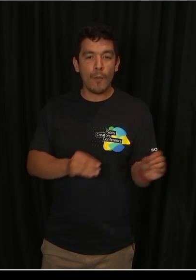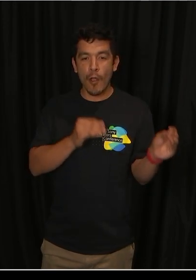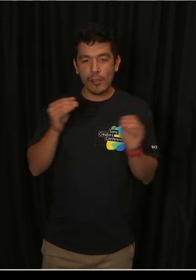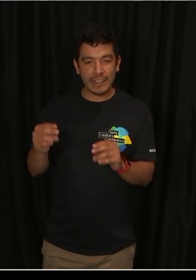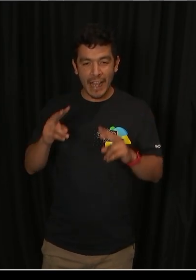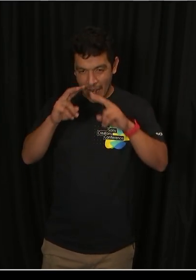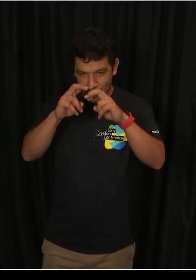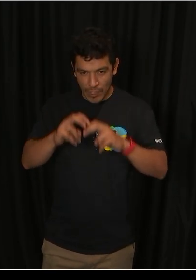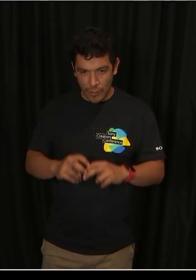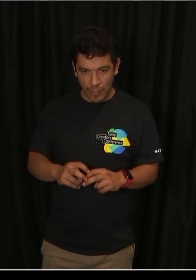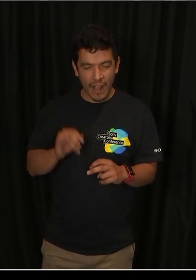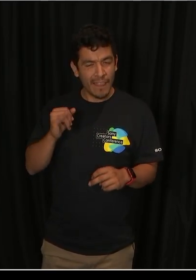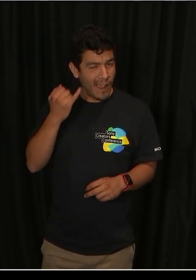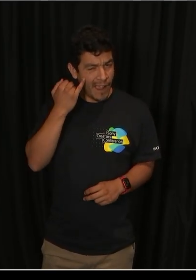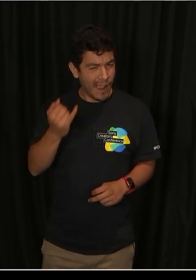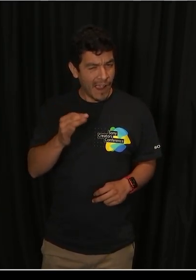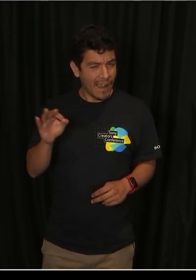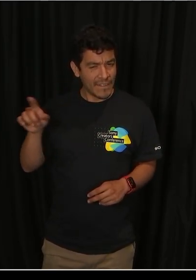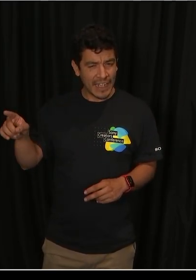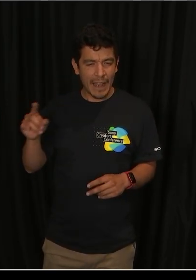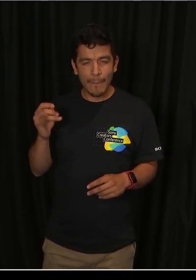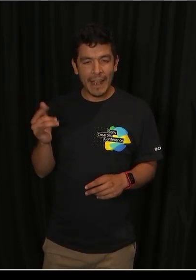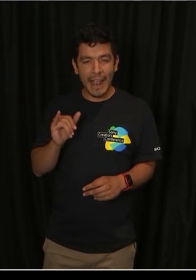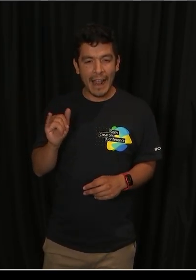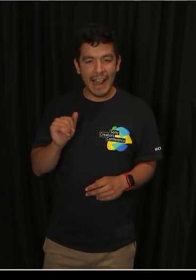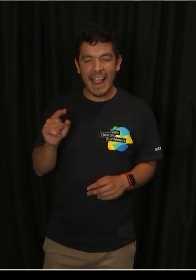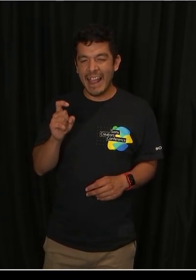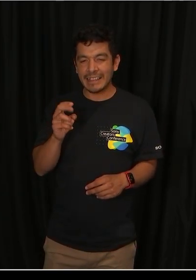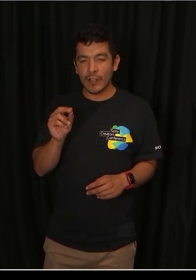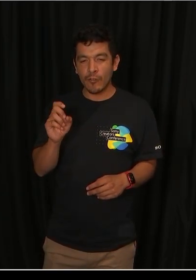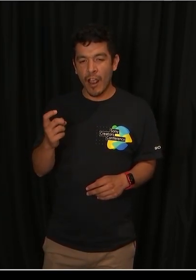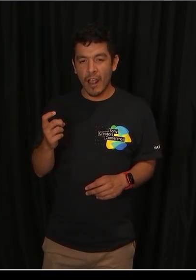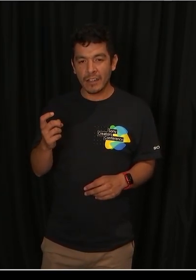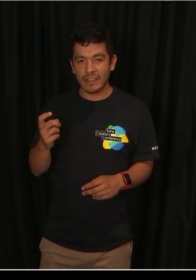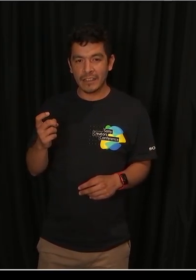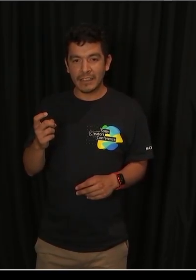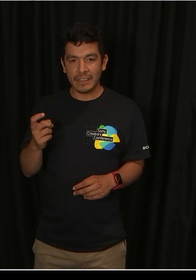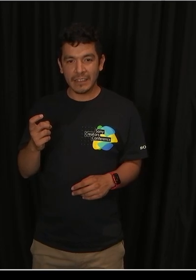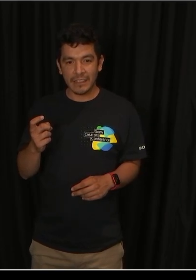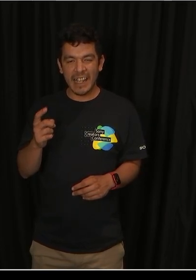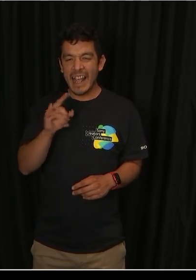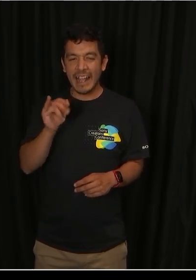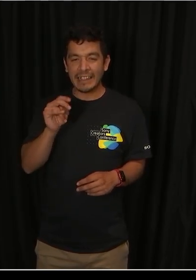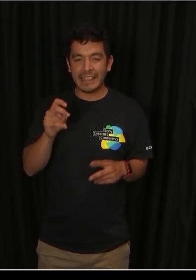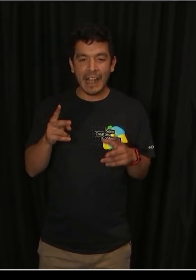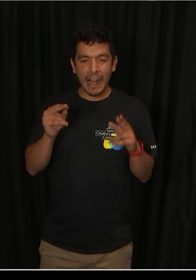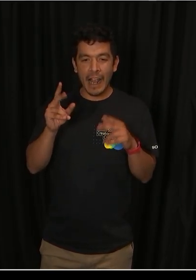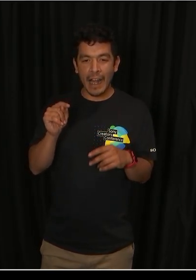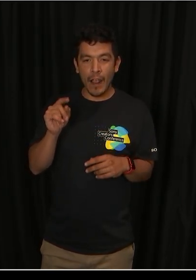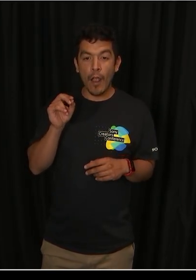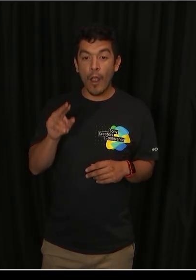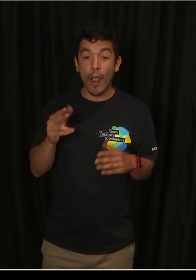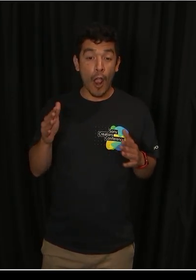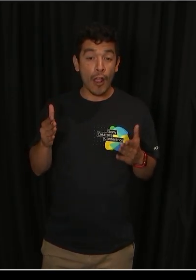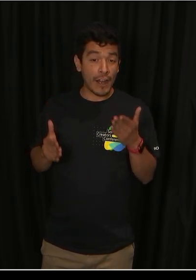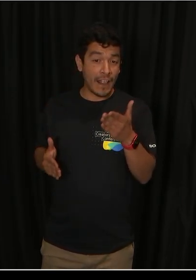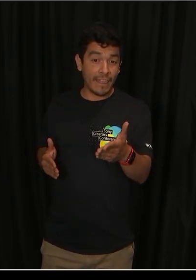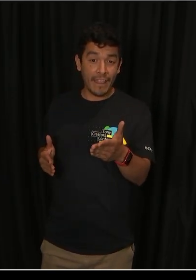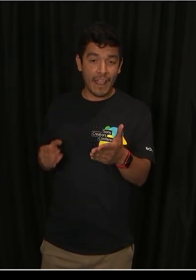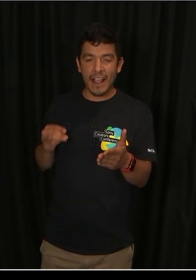The ideas of him being kind of like a Xerox zine cutout were already there, and the challenge was,